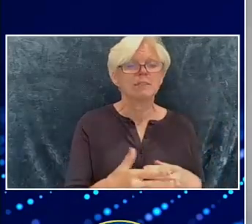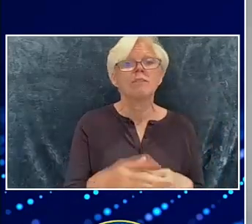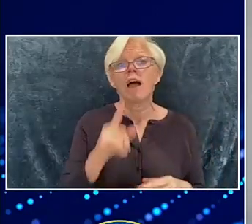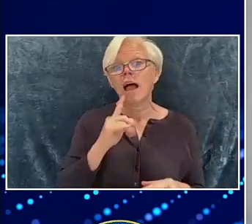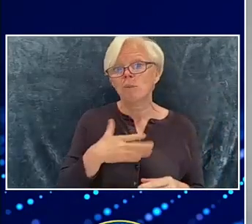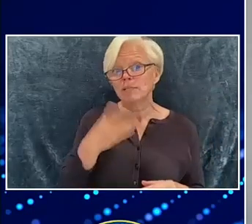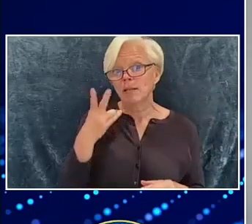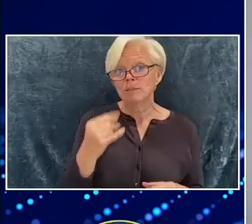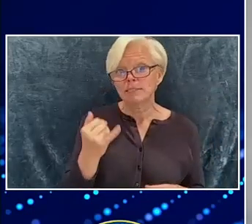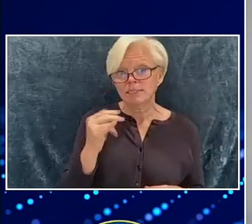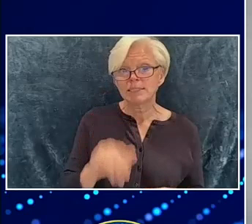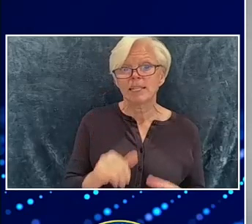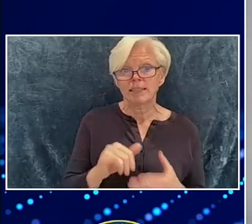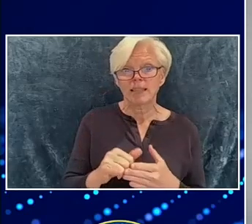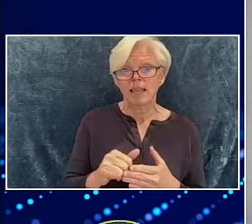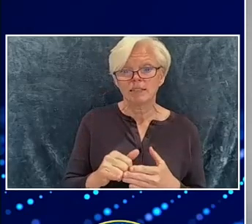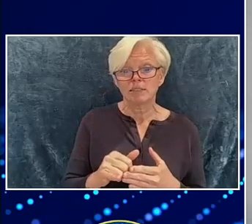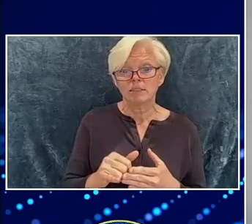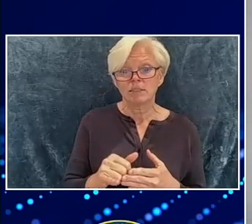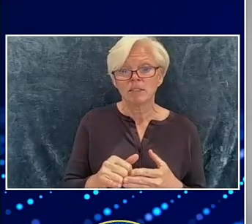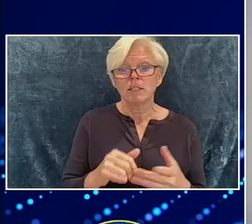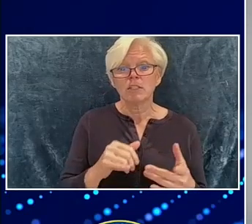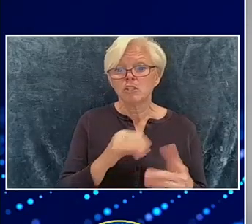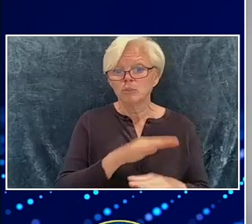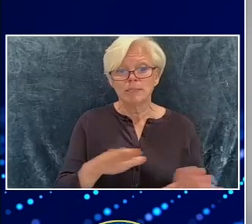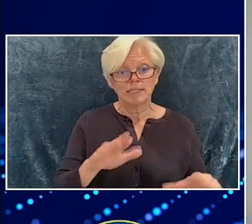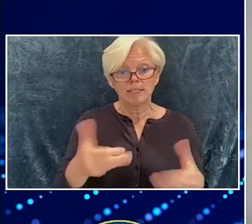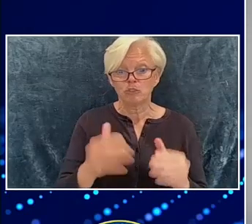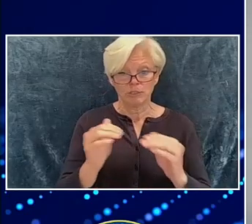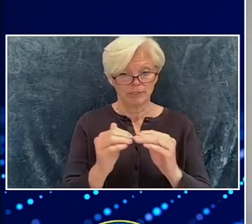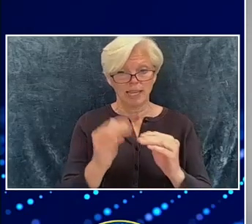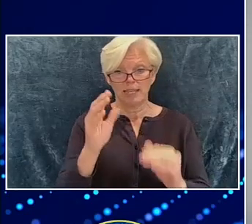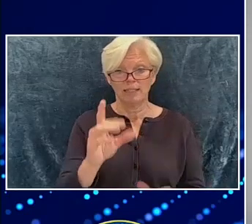did introduce a de minimis amount. I do think a dollar is not necessarily